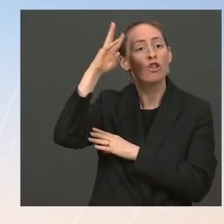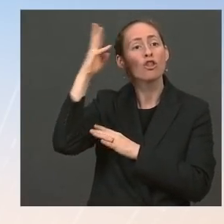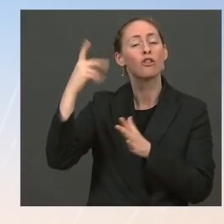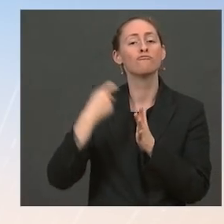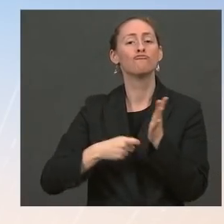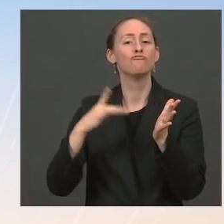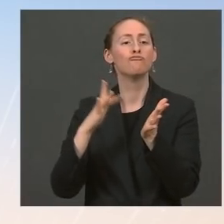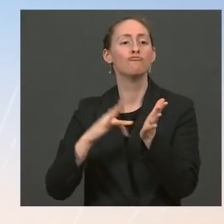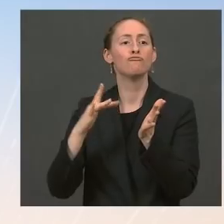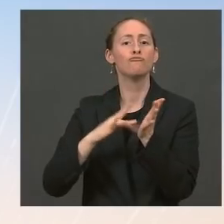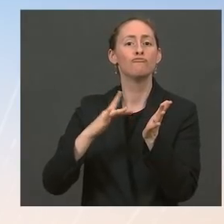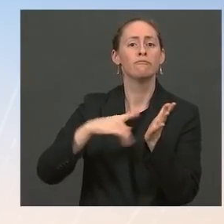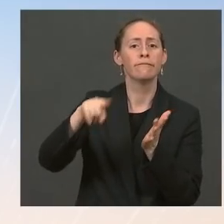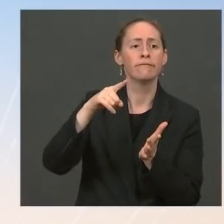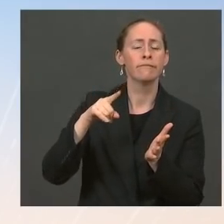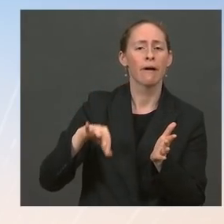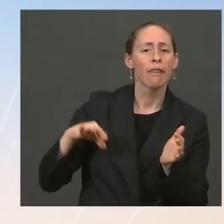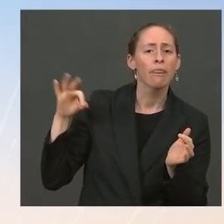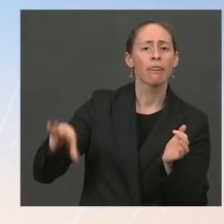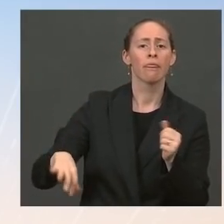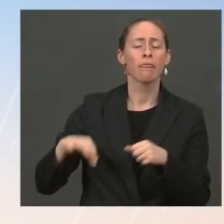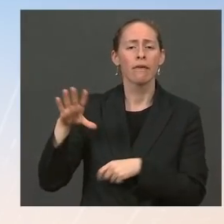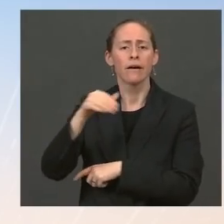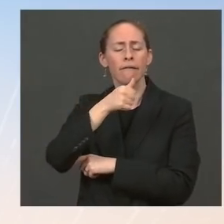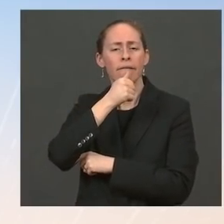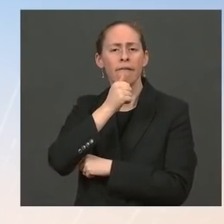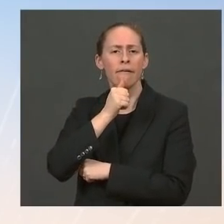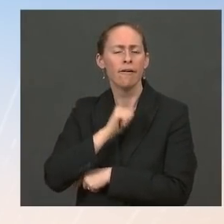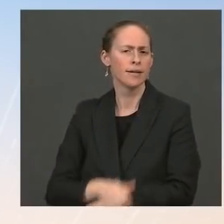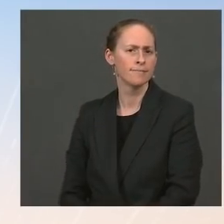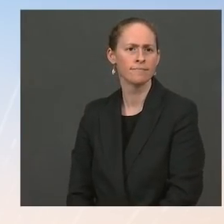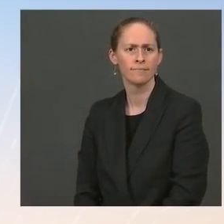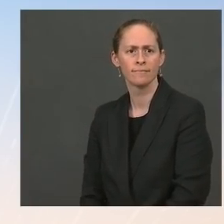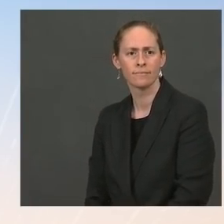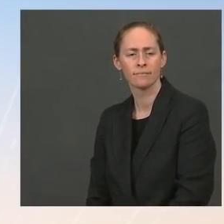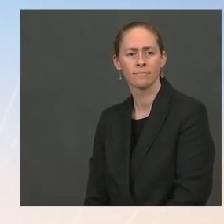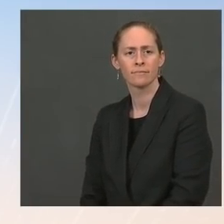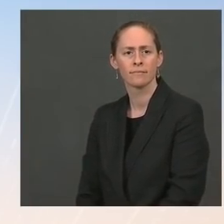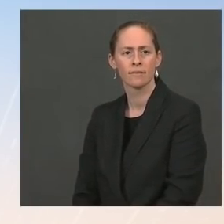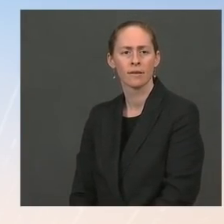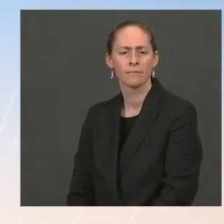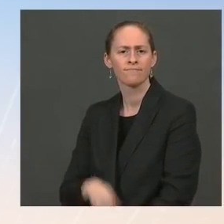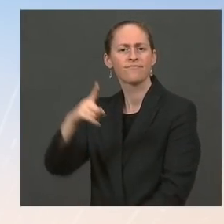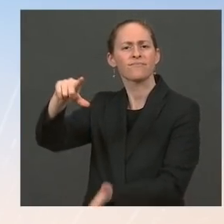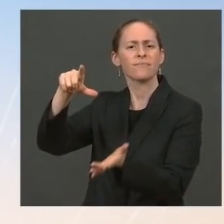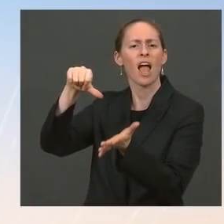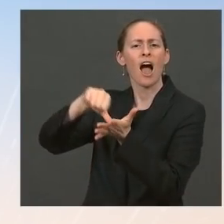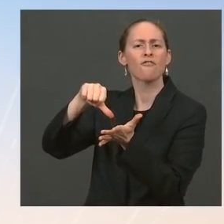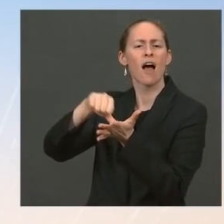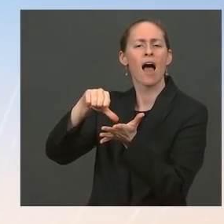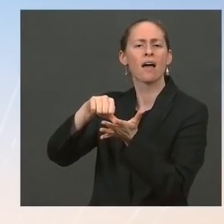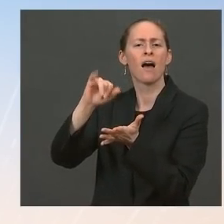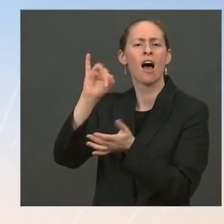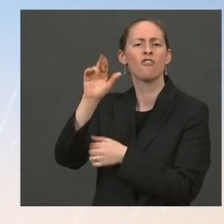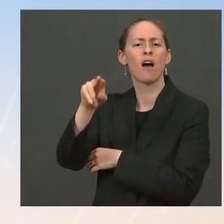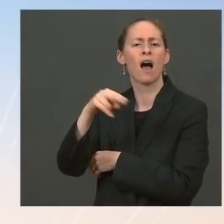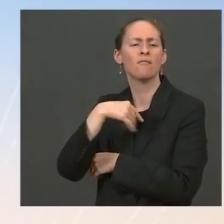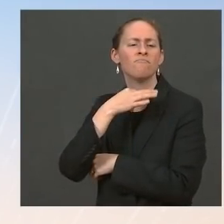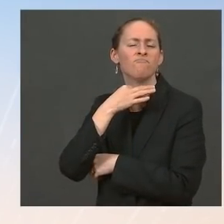On Iran, there has been some reporting that the administration has been privately floating with allies the idea that you might give some sanctions relief